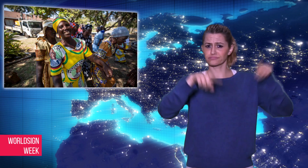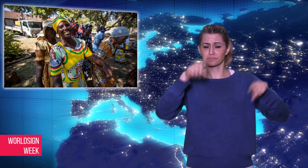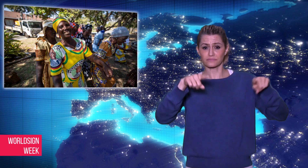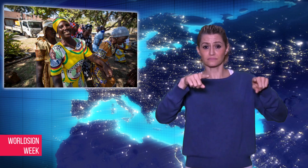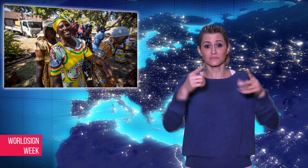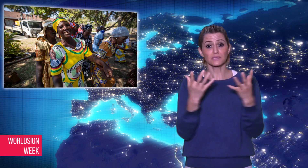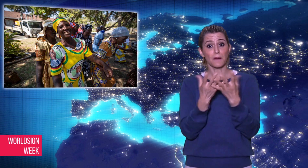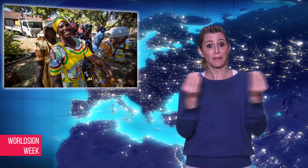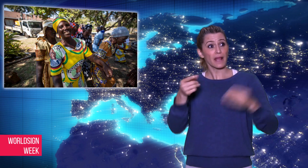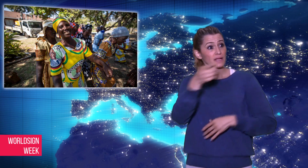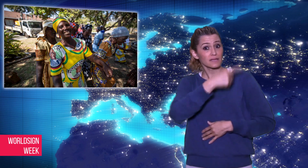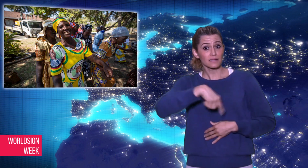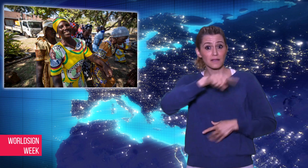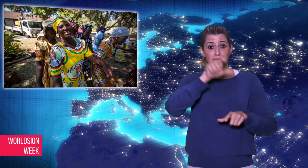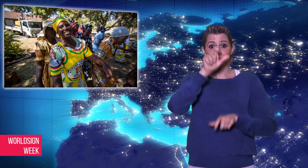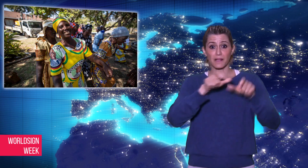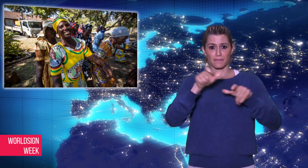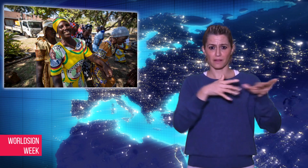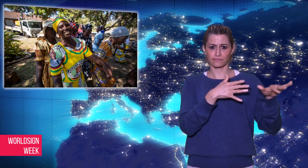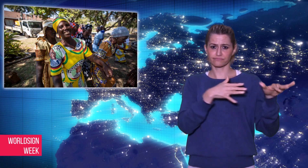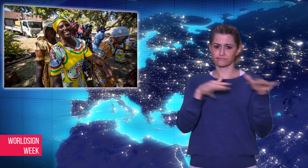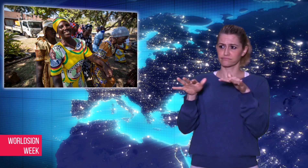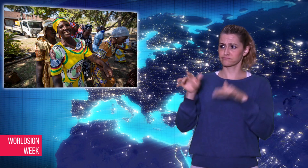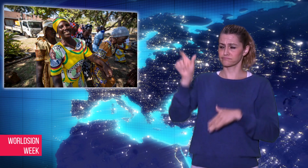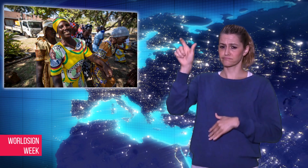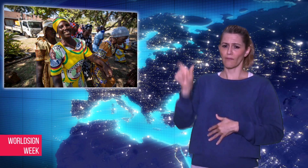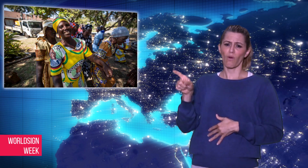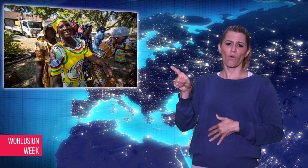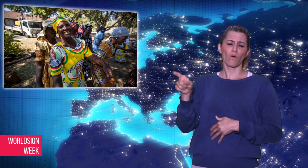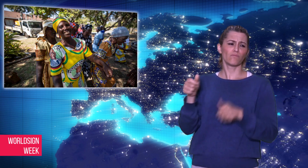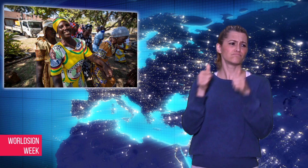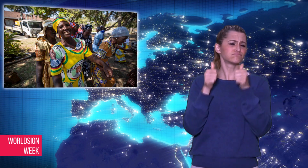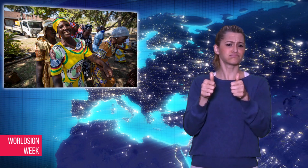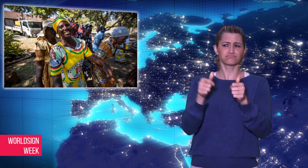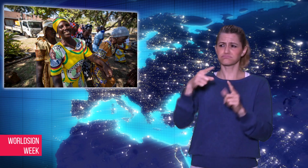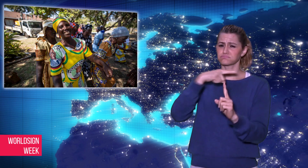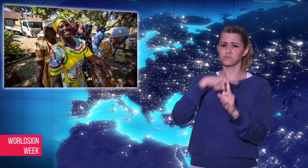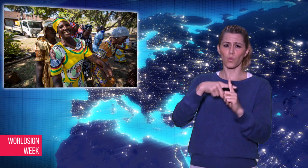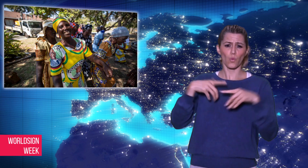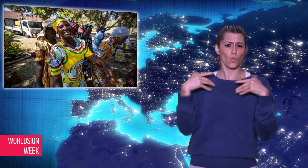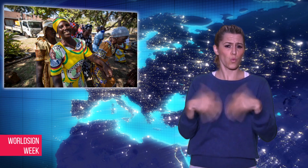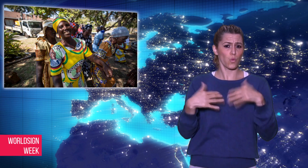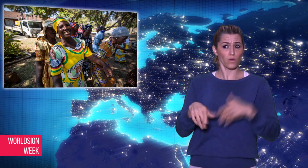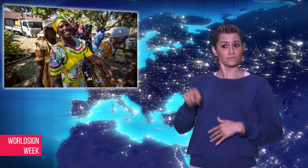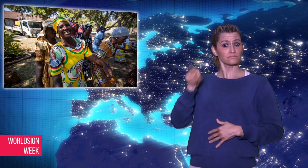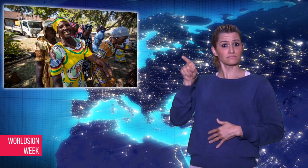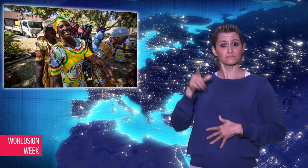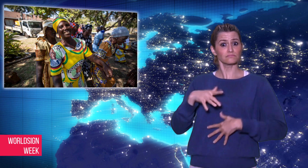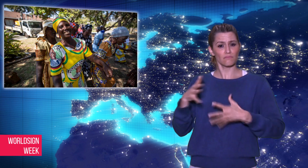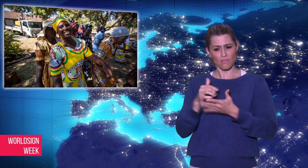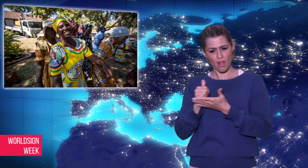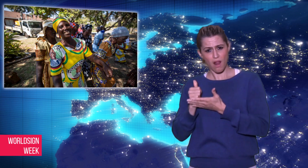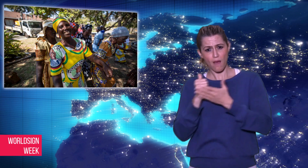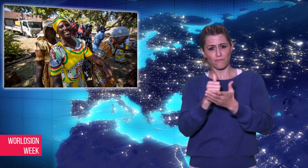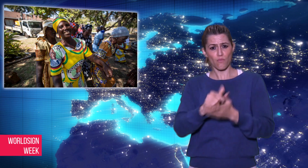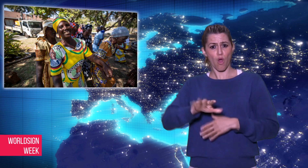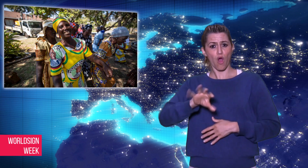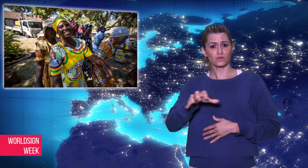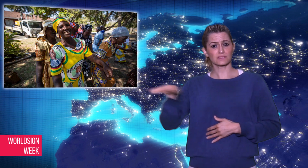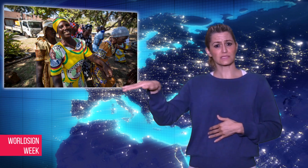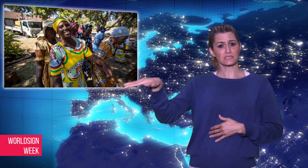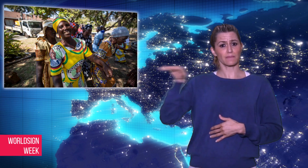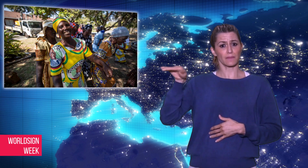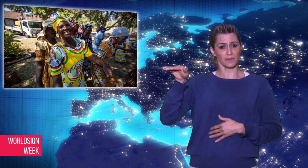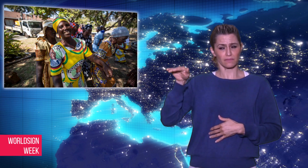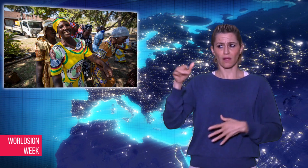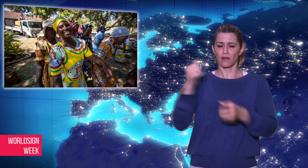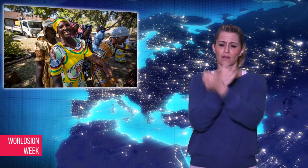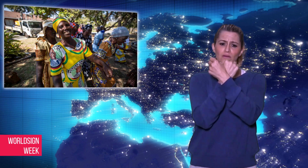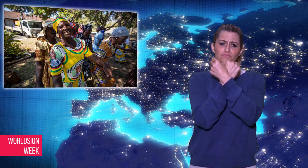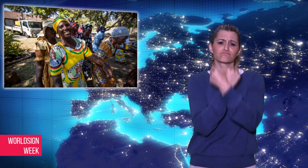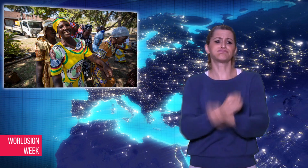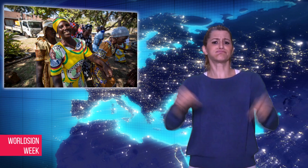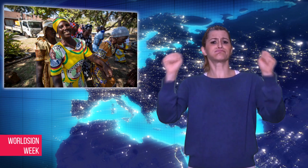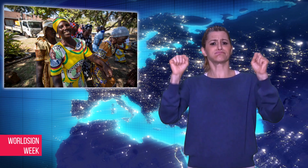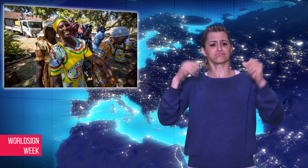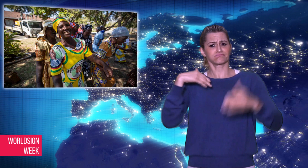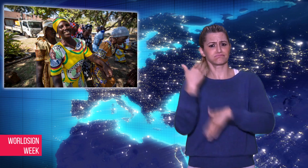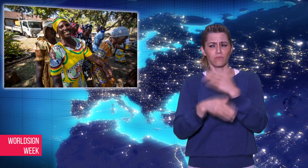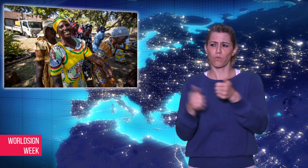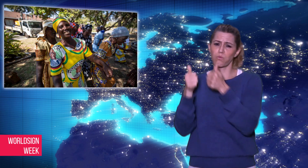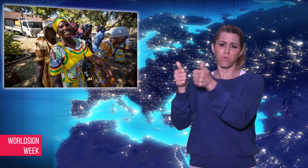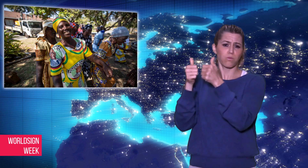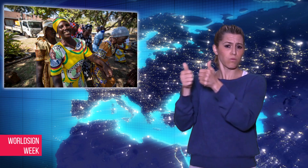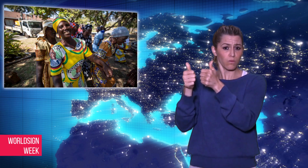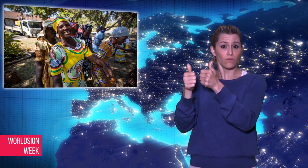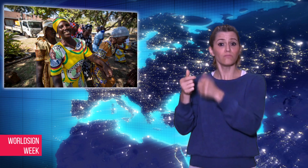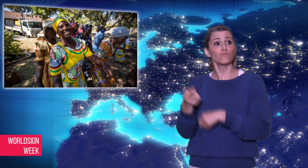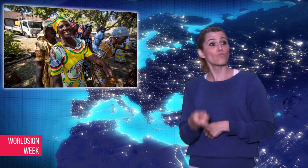Many people viewed him as the liberator of Zimbabwe,